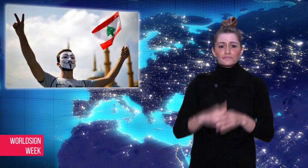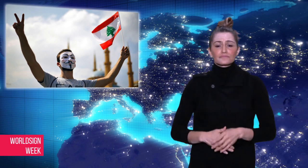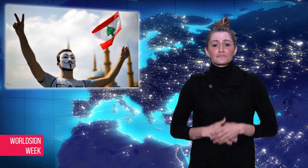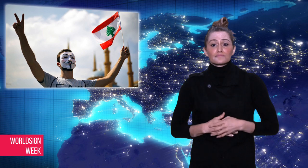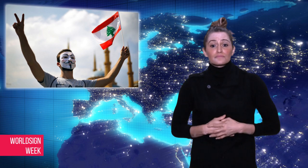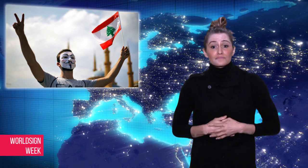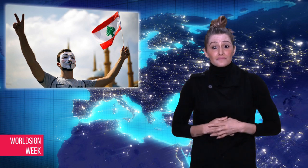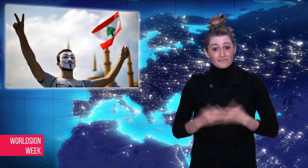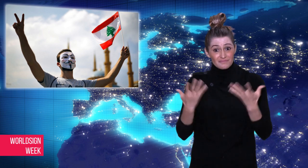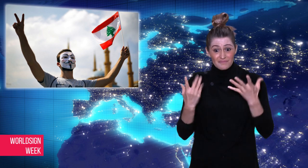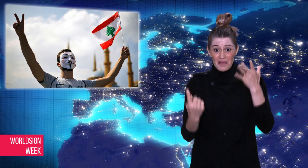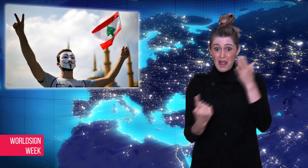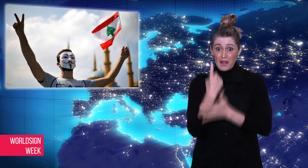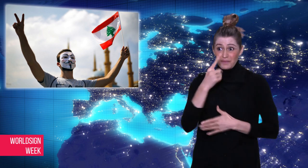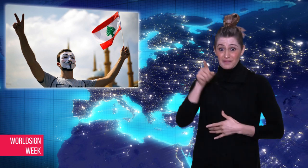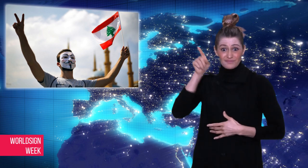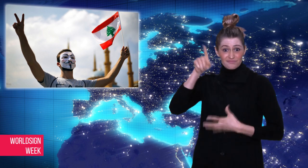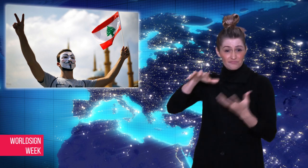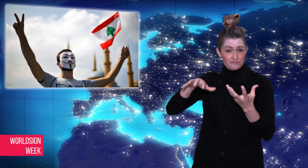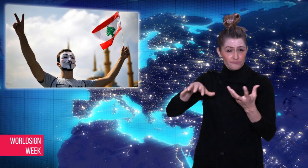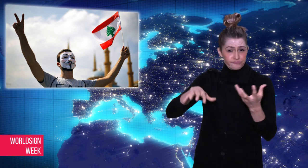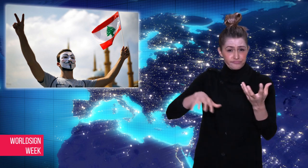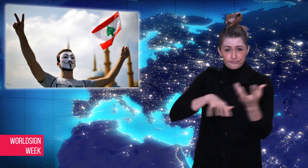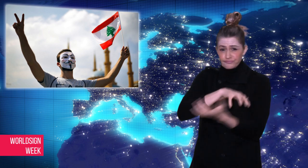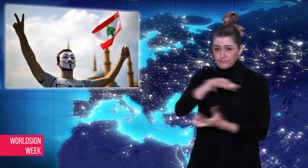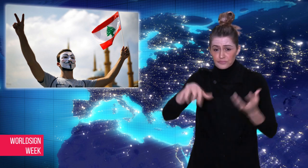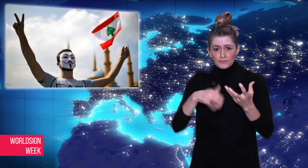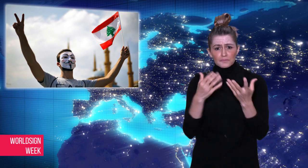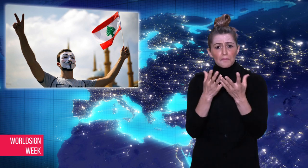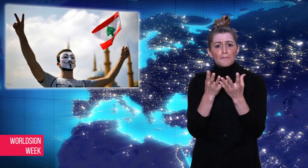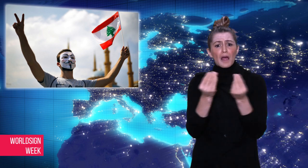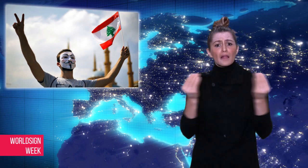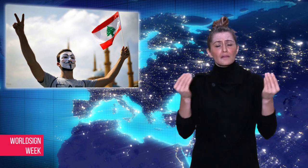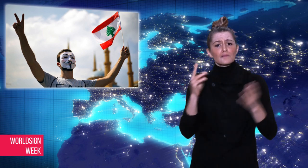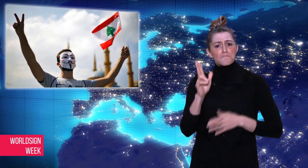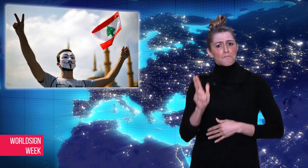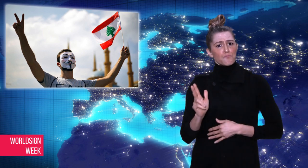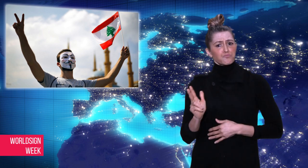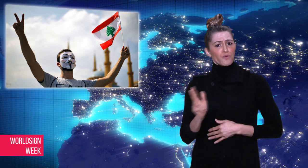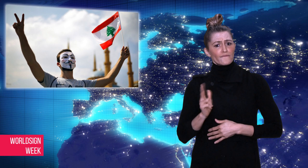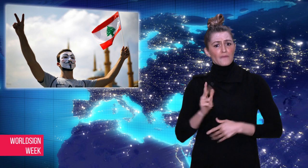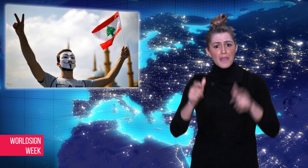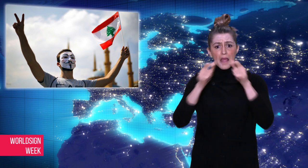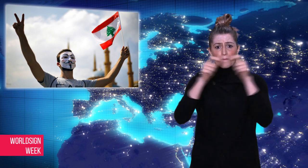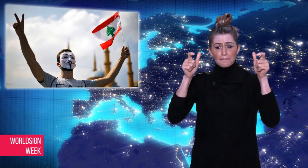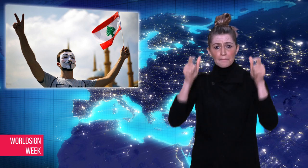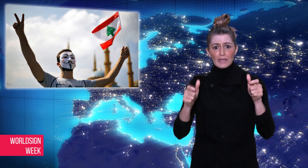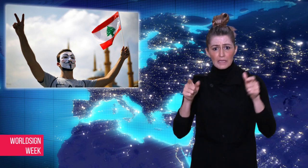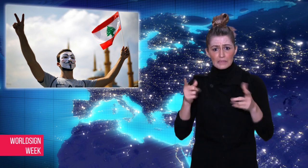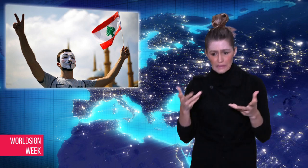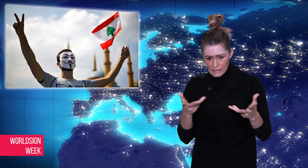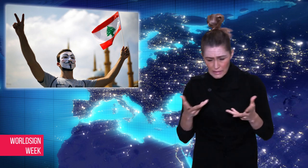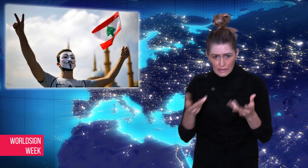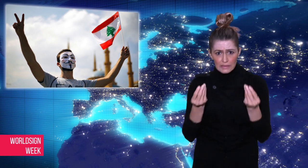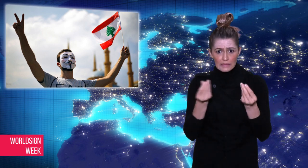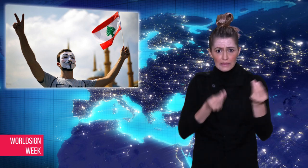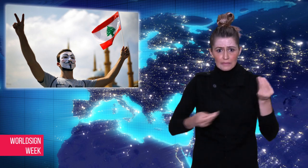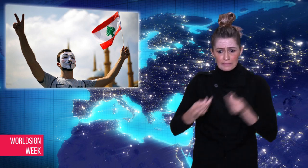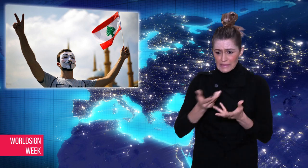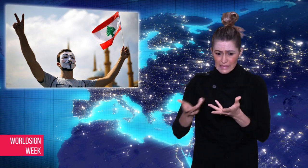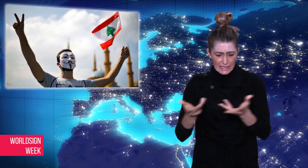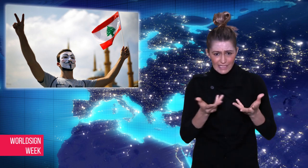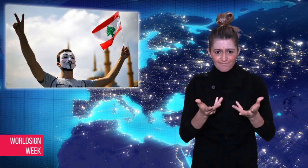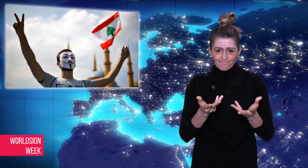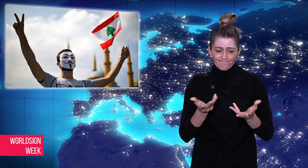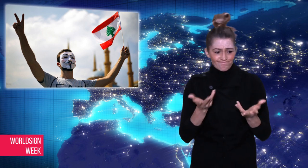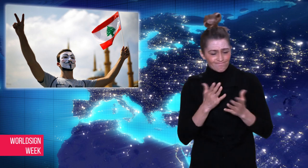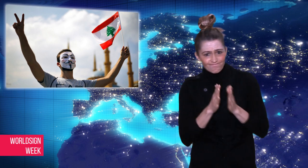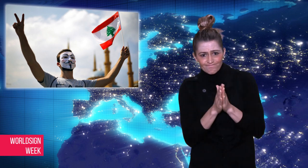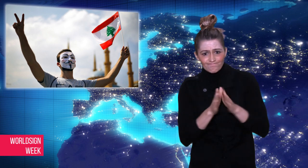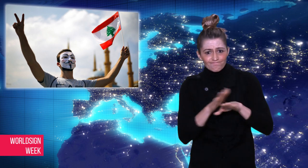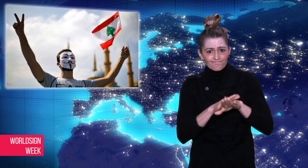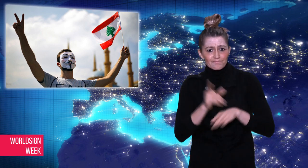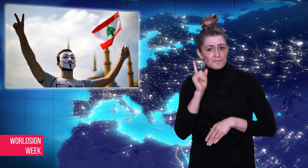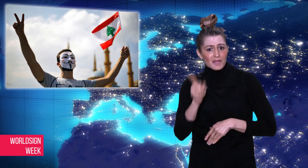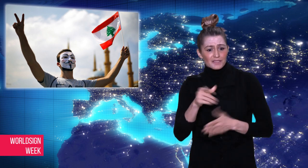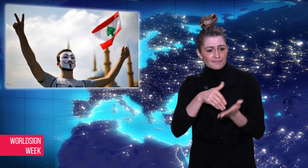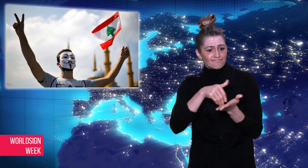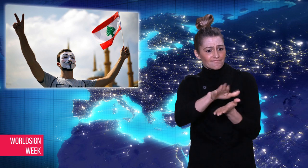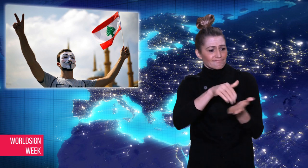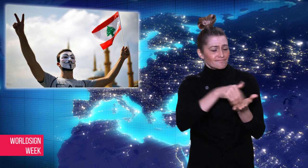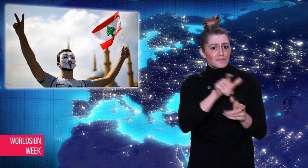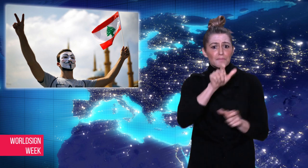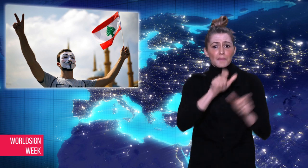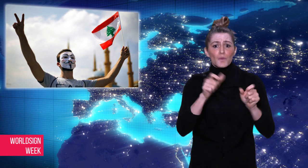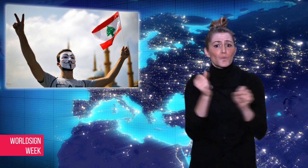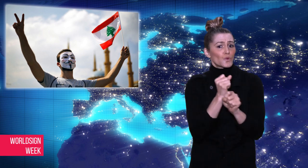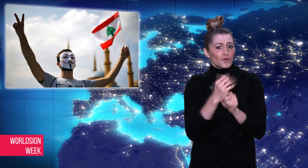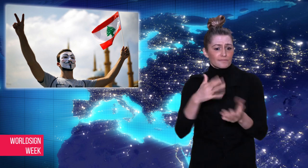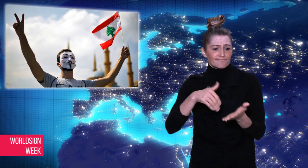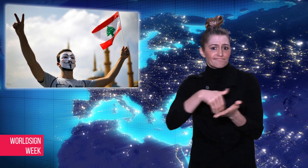Many private companies were laying off people because